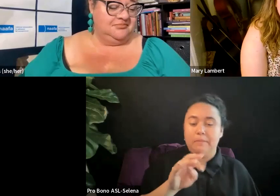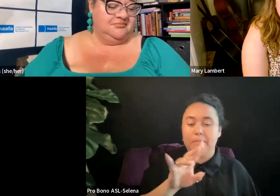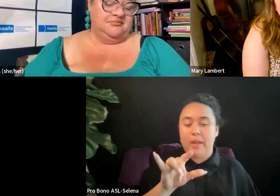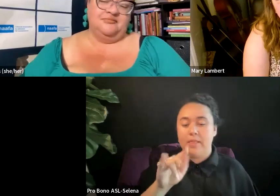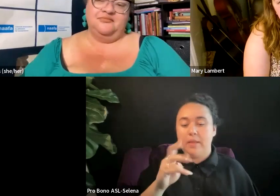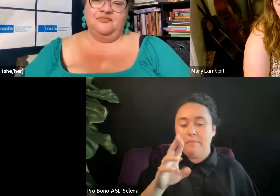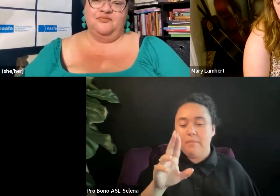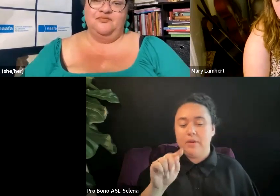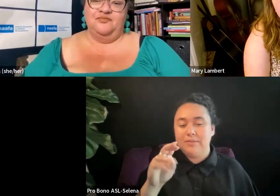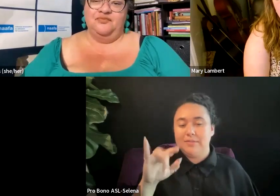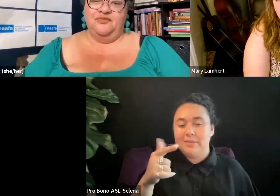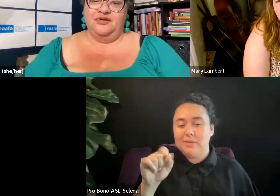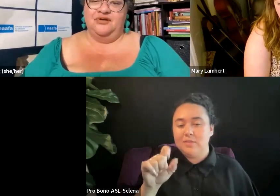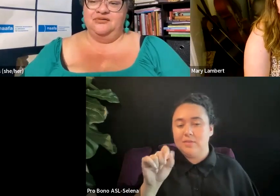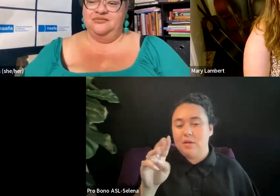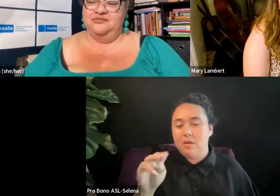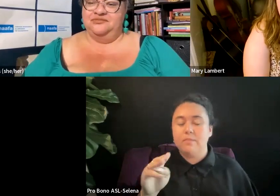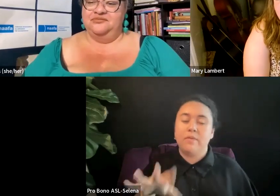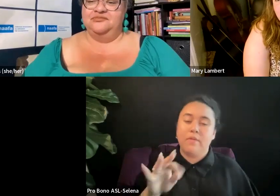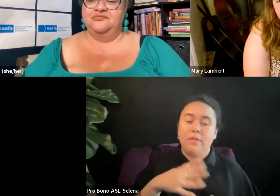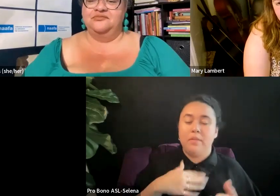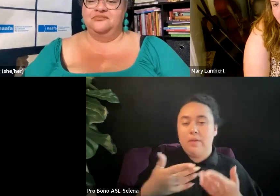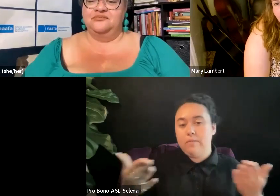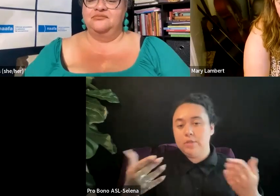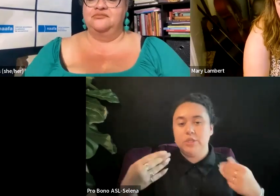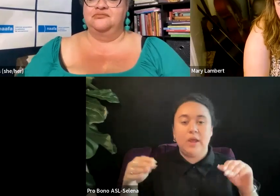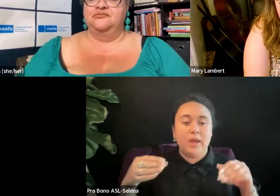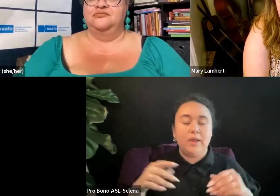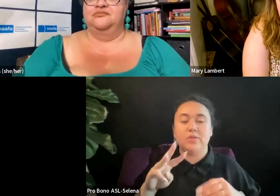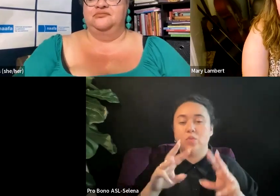You can find my merchandise there. You can find my workshop, you can find all of the other things I do